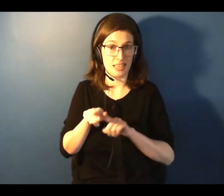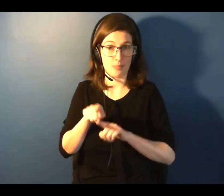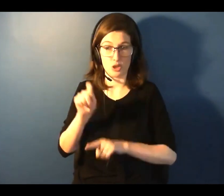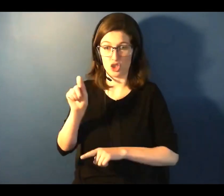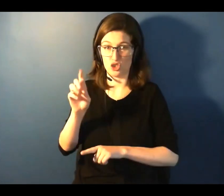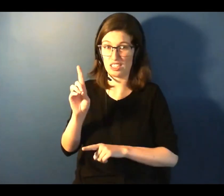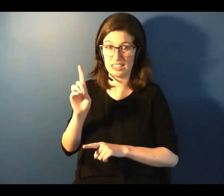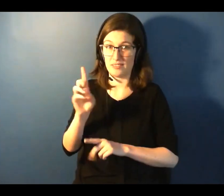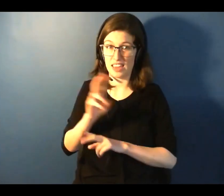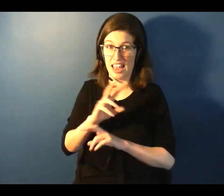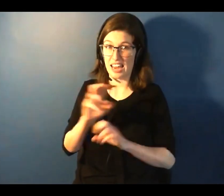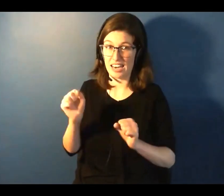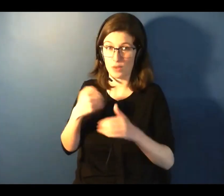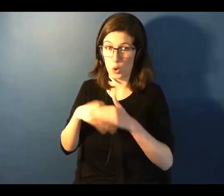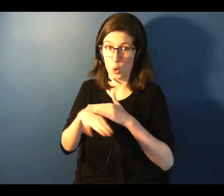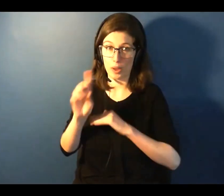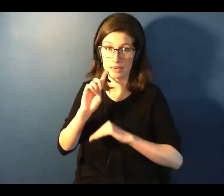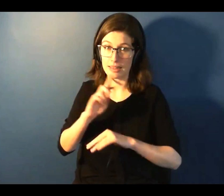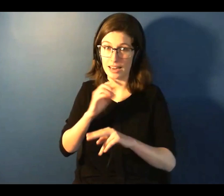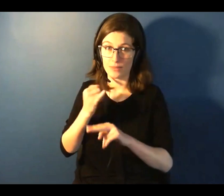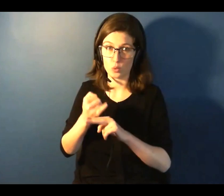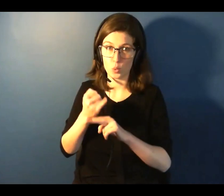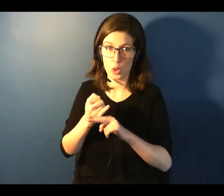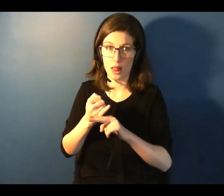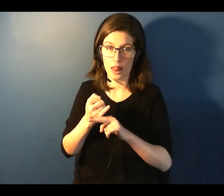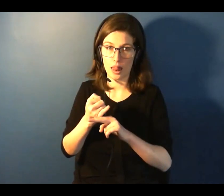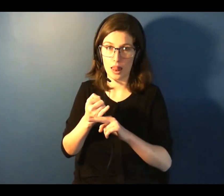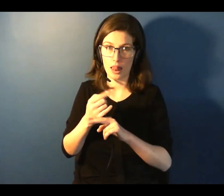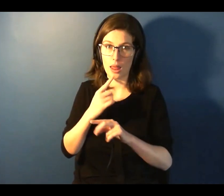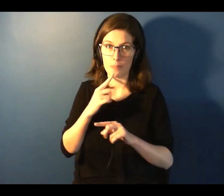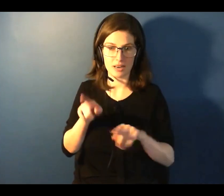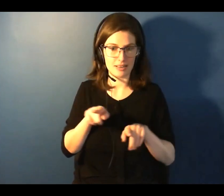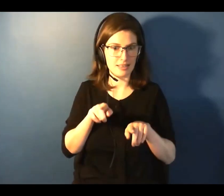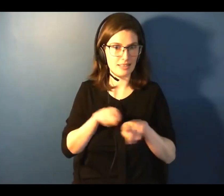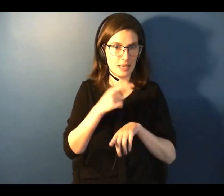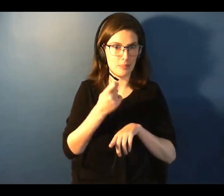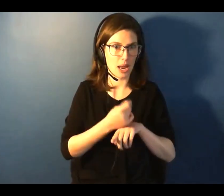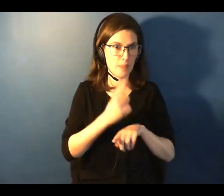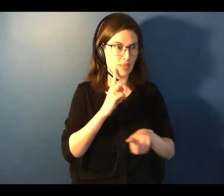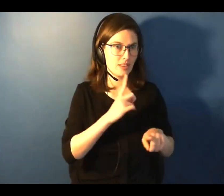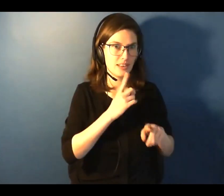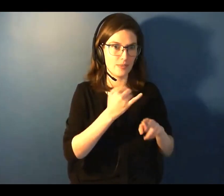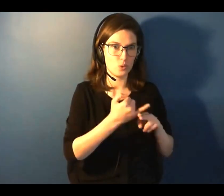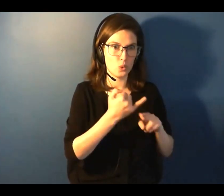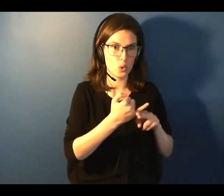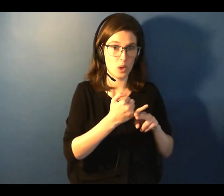colleagues who were Deaf wore white gloves when they went for their walks and that's